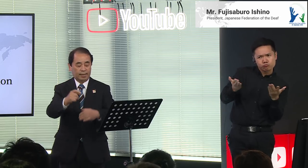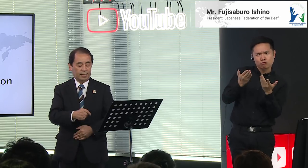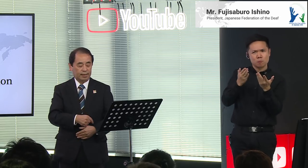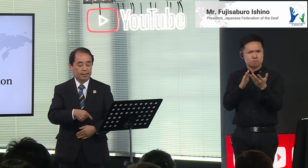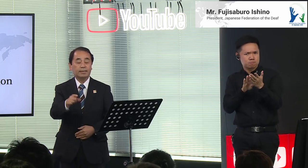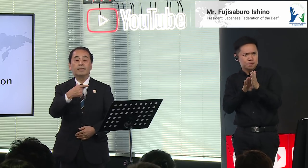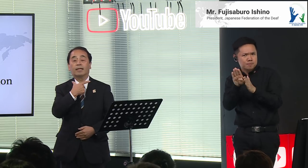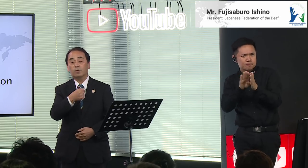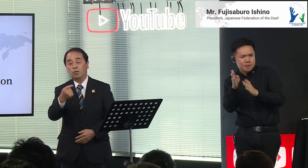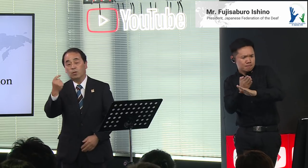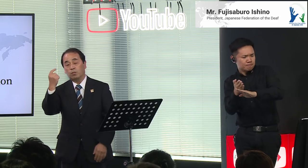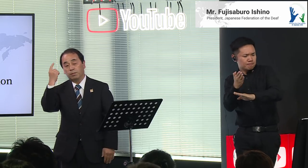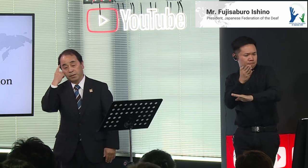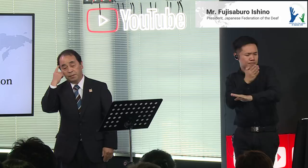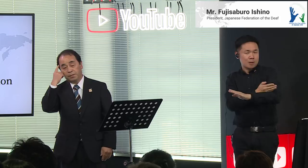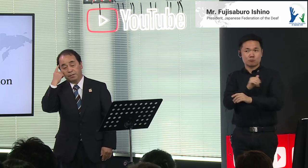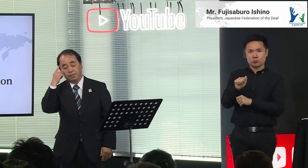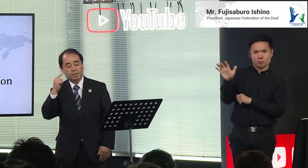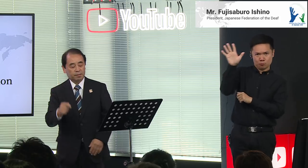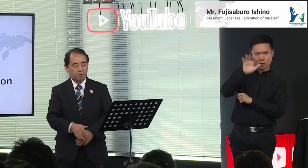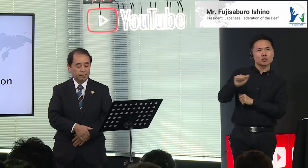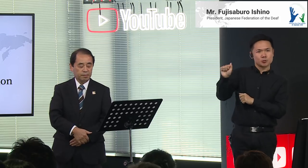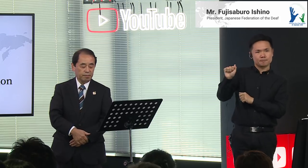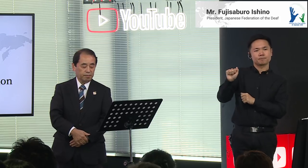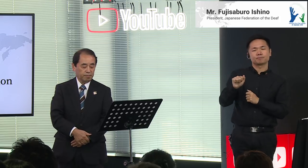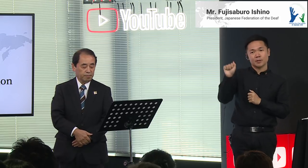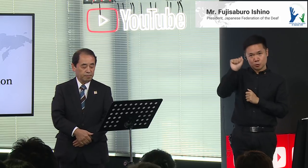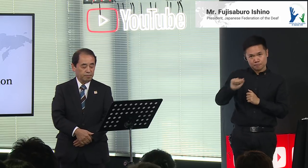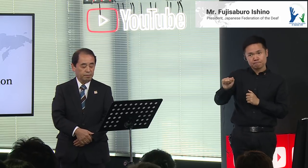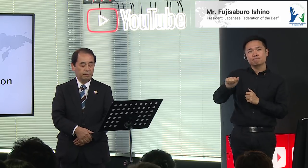With a close cooperation with WFDRSA, we are determined to discuss and promote